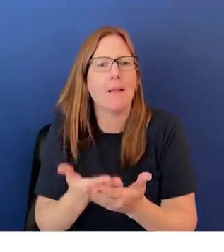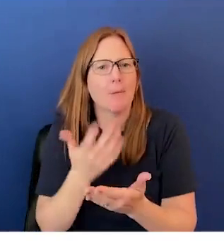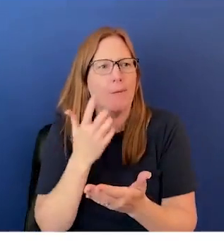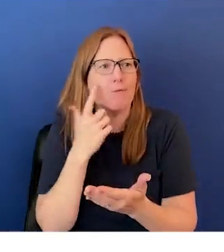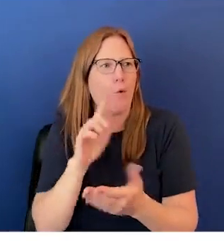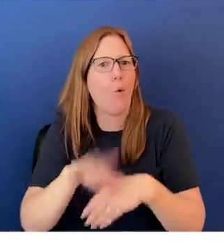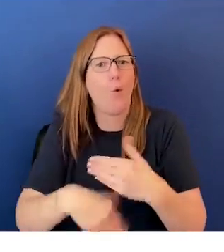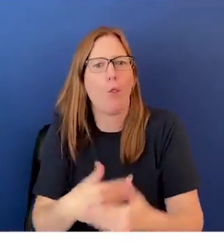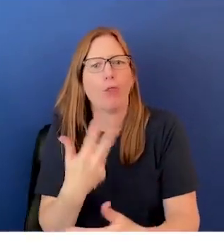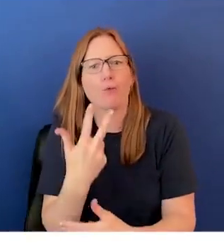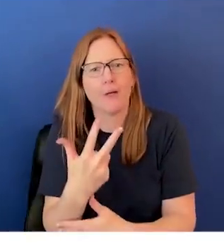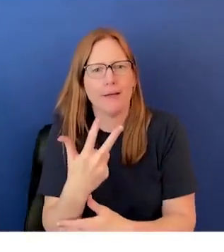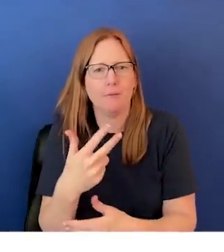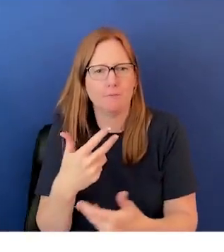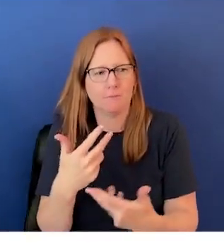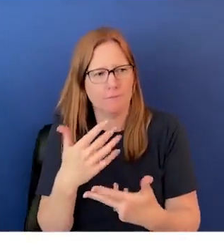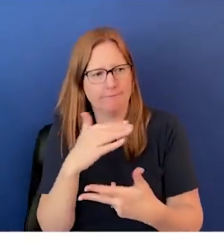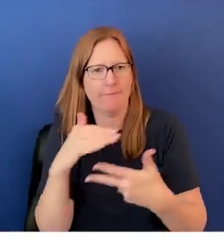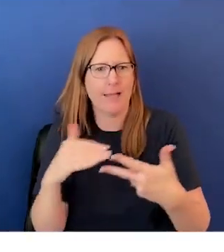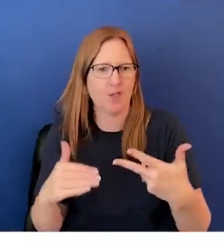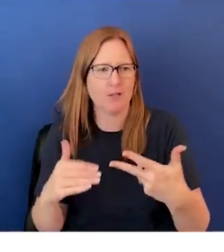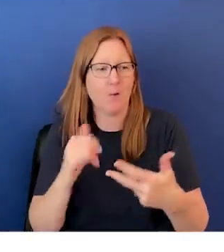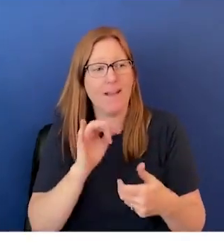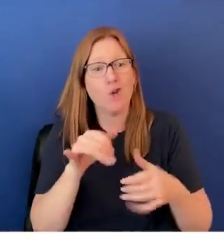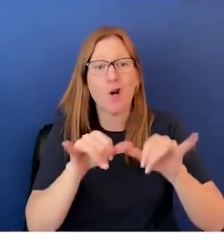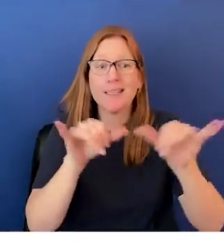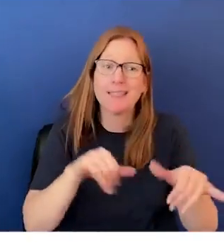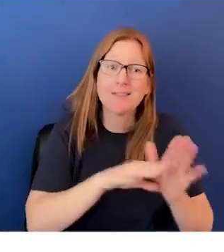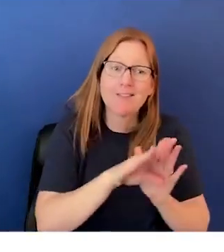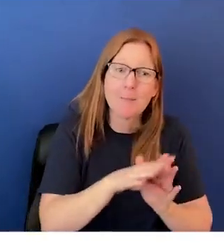So, if you're at a systems development point in stage three, you're more likely